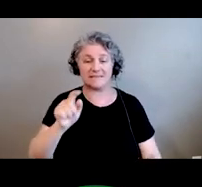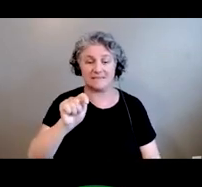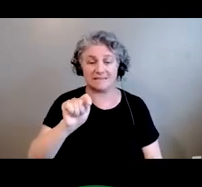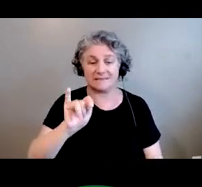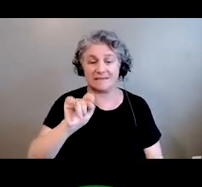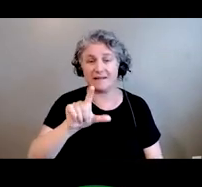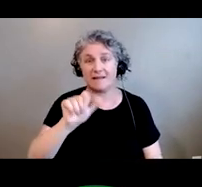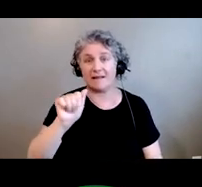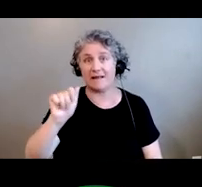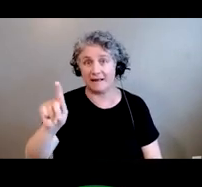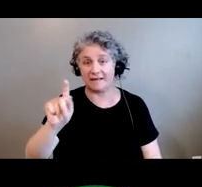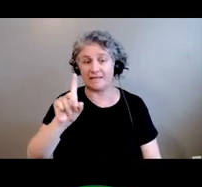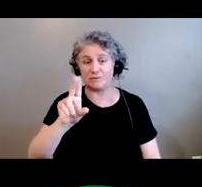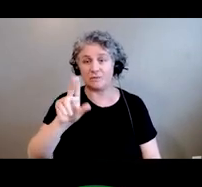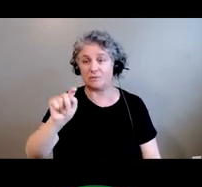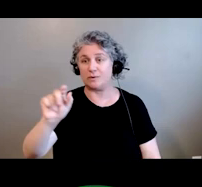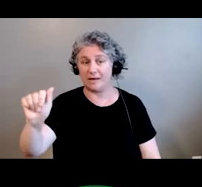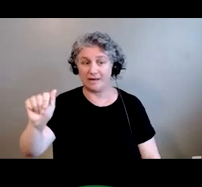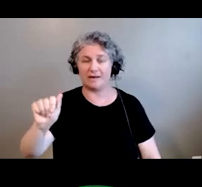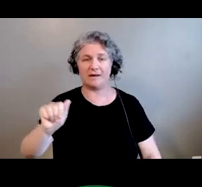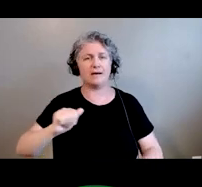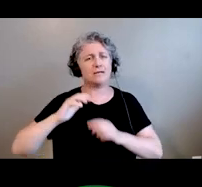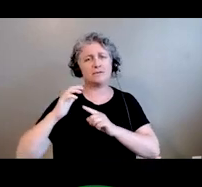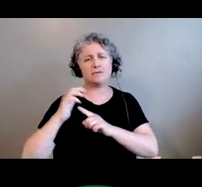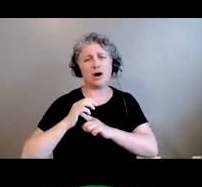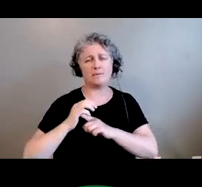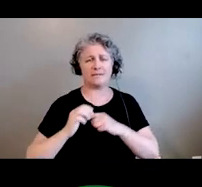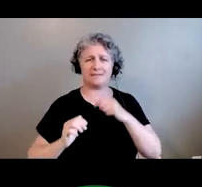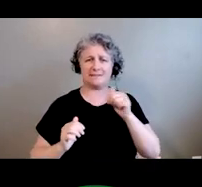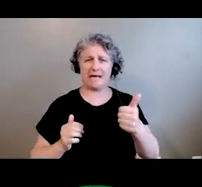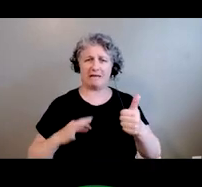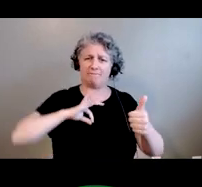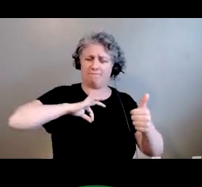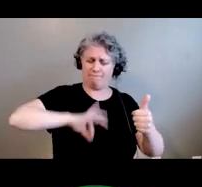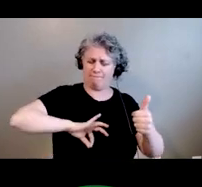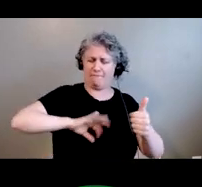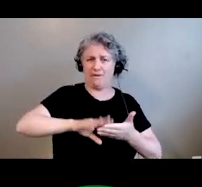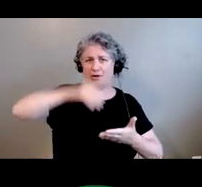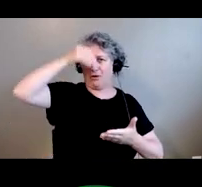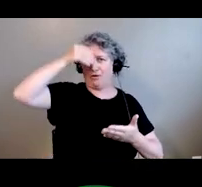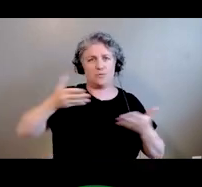And to kind of really give a good sense of everything that we discussed in the conference. And I think you all so much for tuning in.